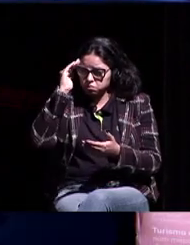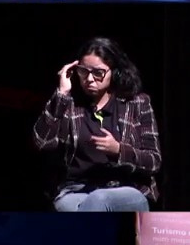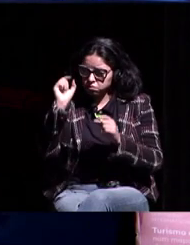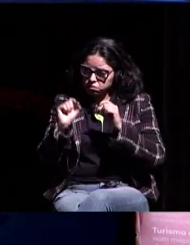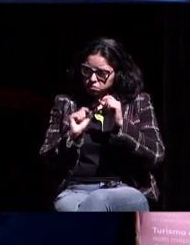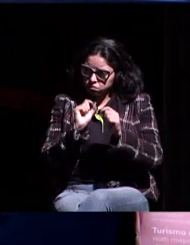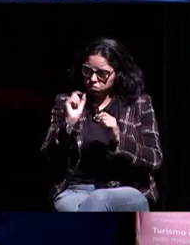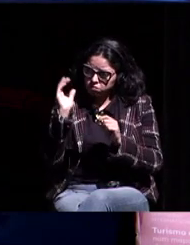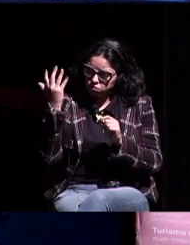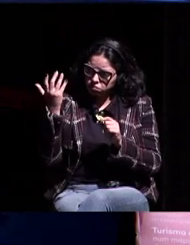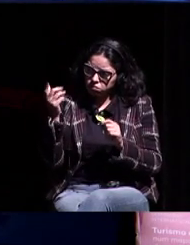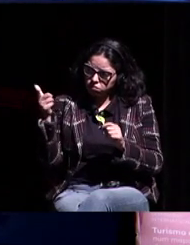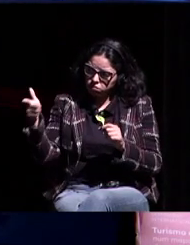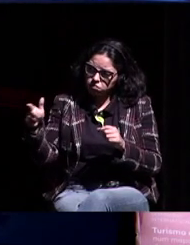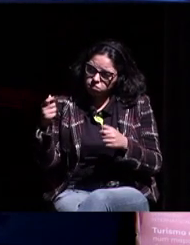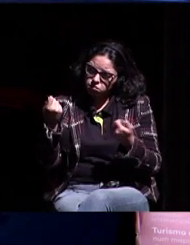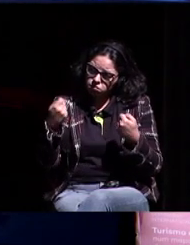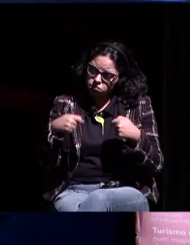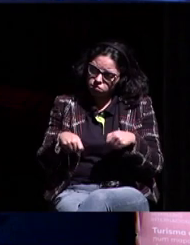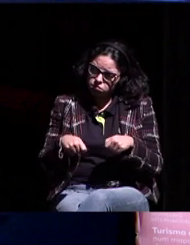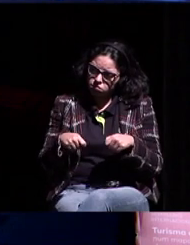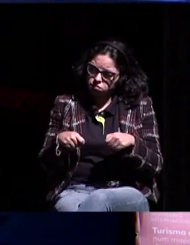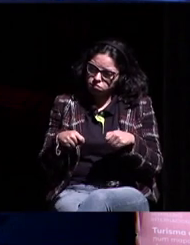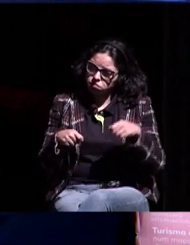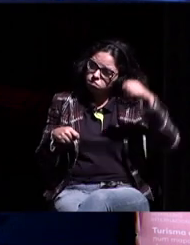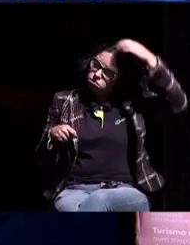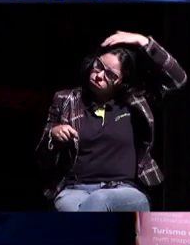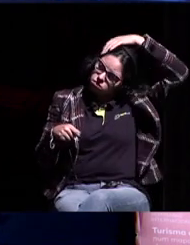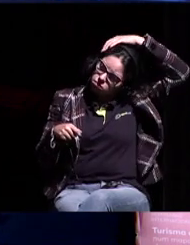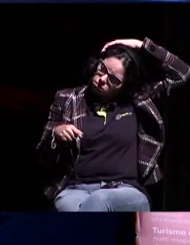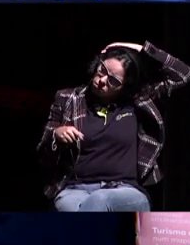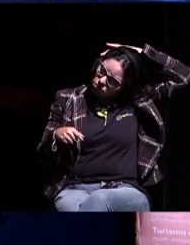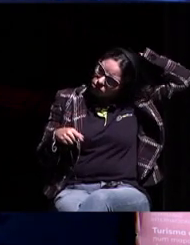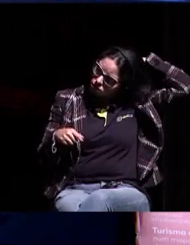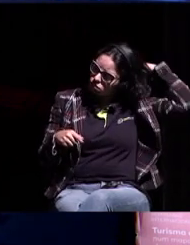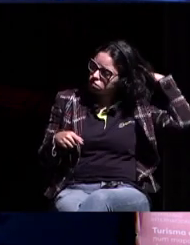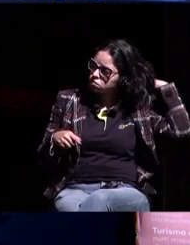Another option is to think the phenomena in terms of an intrinsic characteristic,